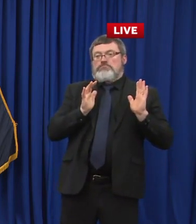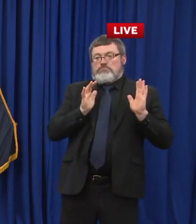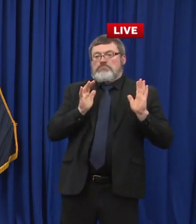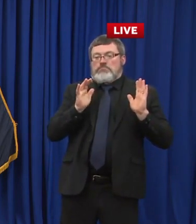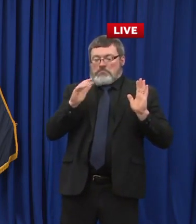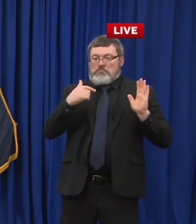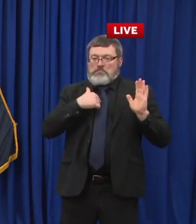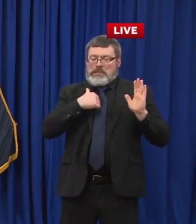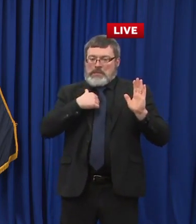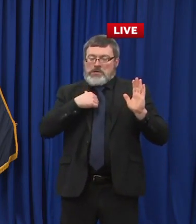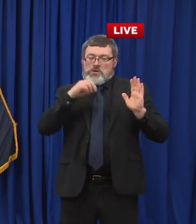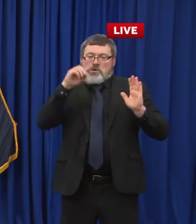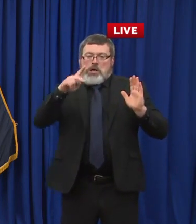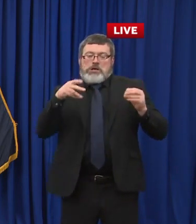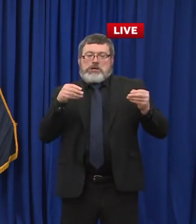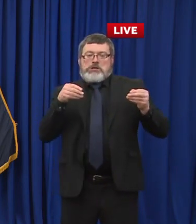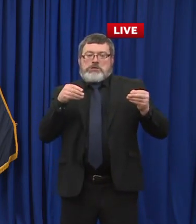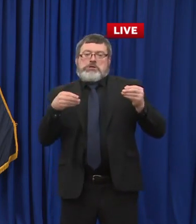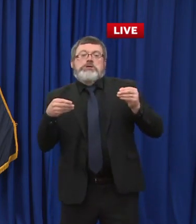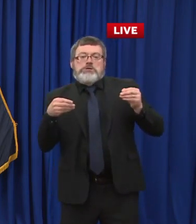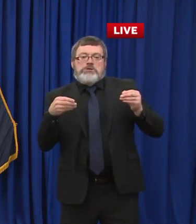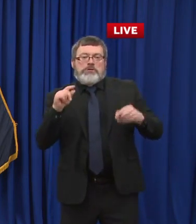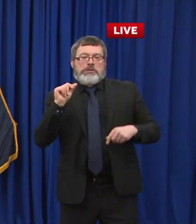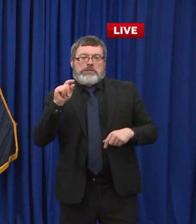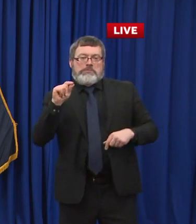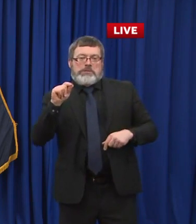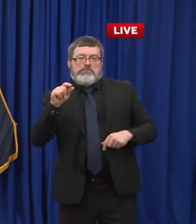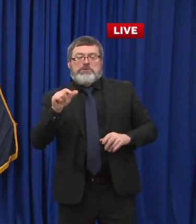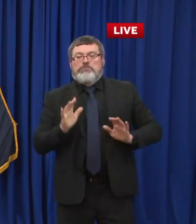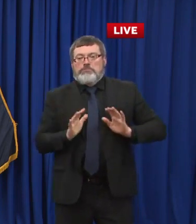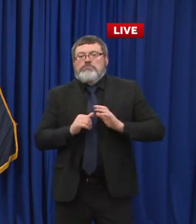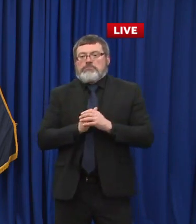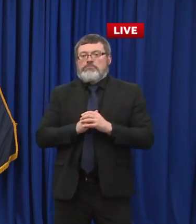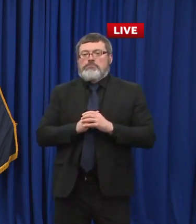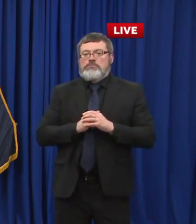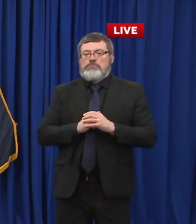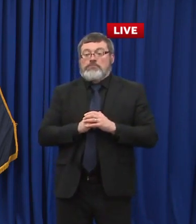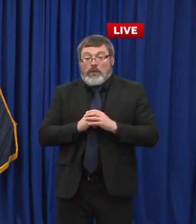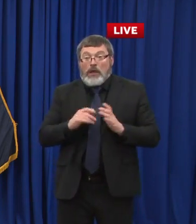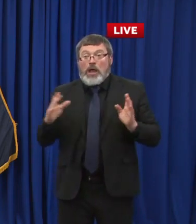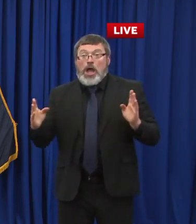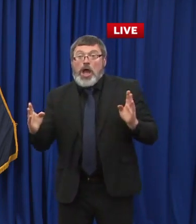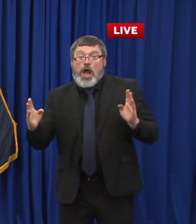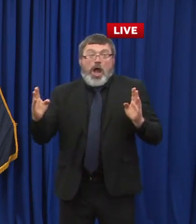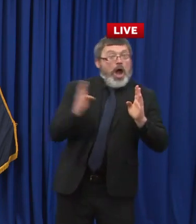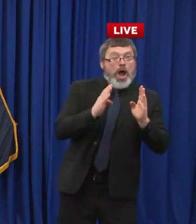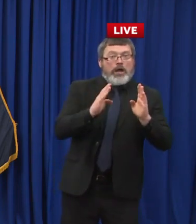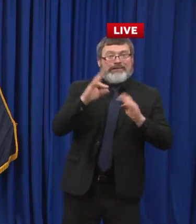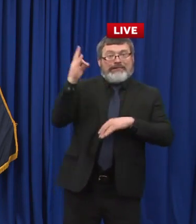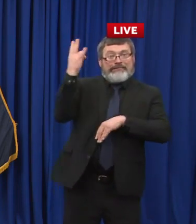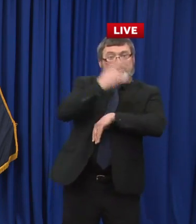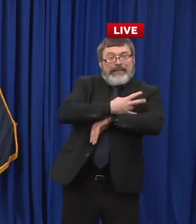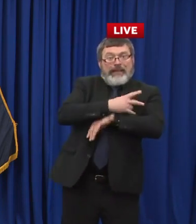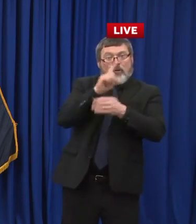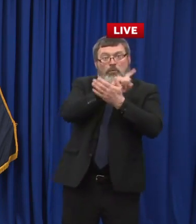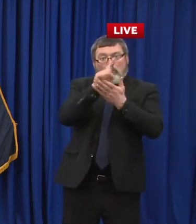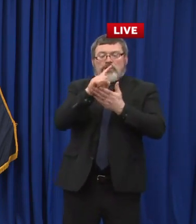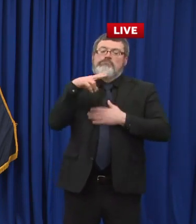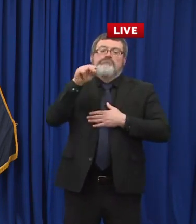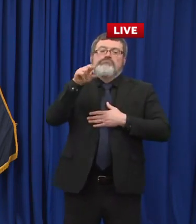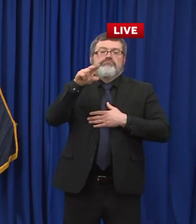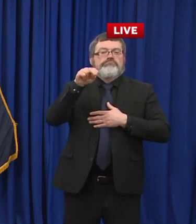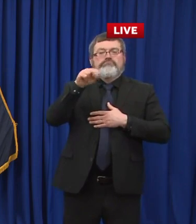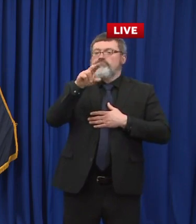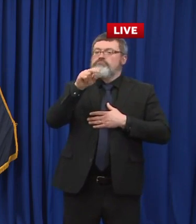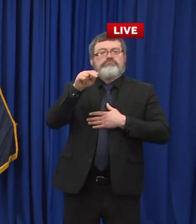TO DECREASE THE BURDEN OF QUARANTINE WITH MINIMAL INCREASED RISK BY MOVING THE QUARANTINE PERIOD TO 10 DAYS.